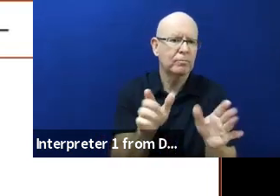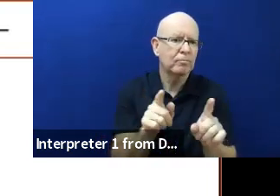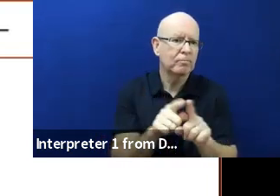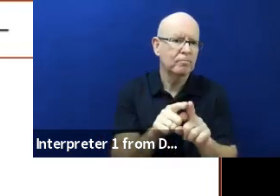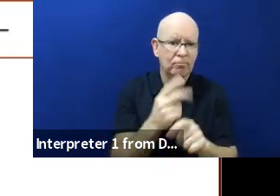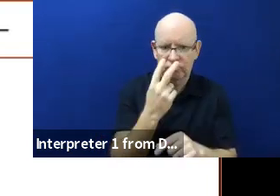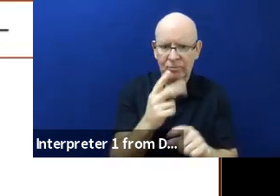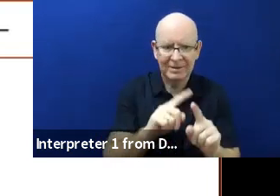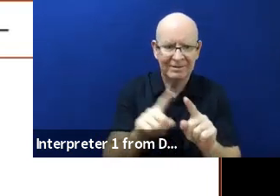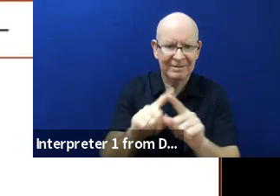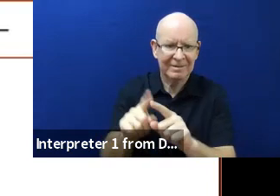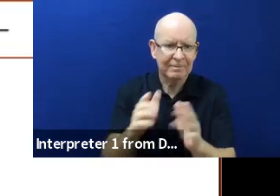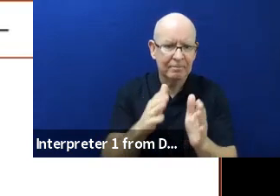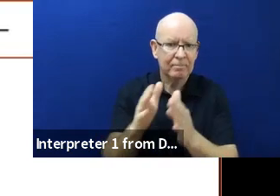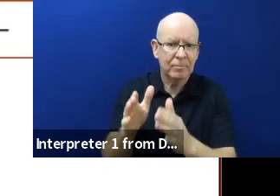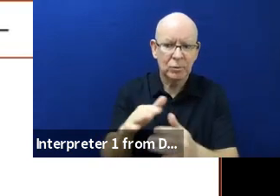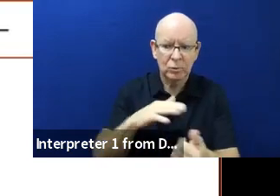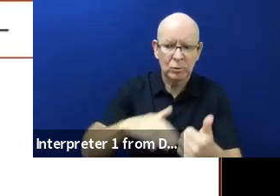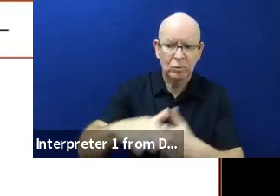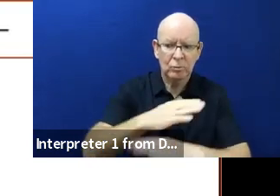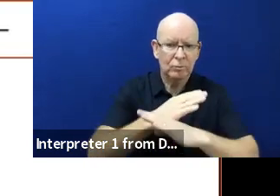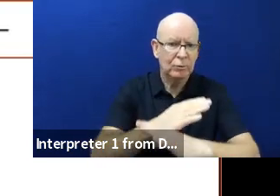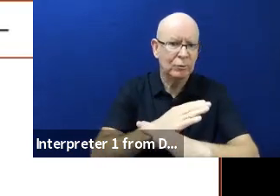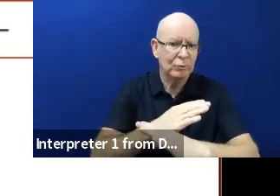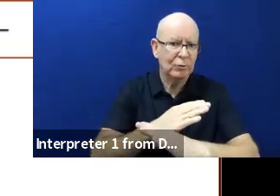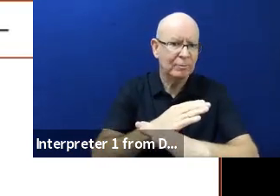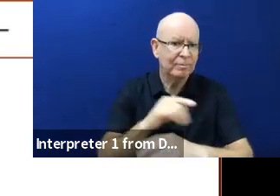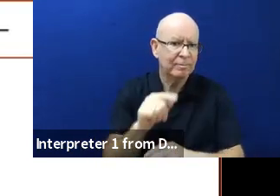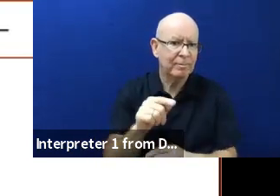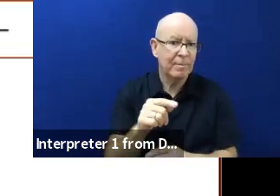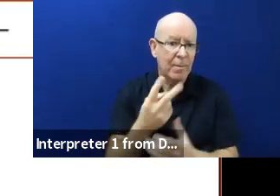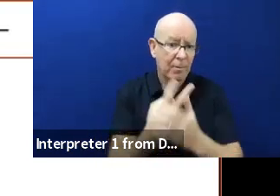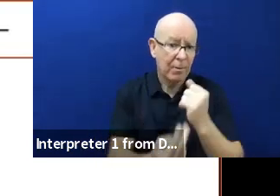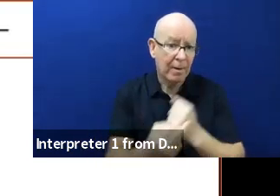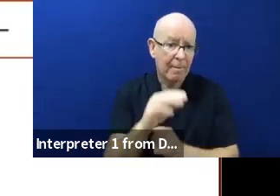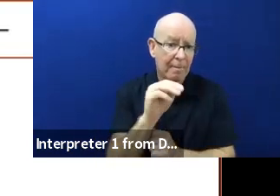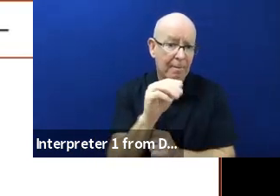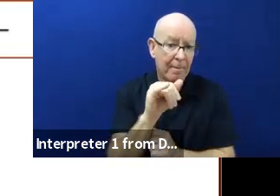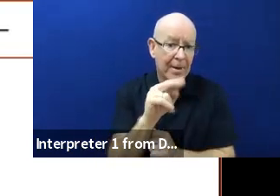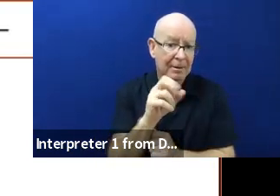is given to everyone regardless of income, but considering the severity of disability